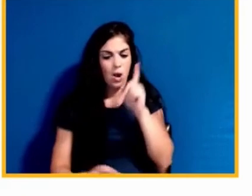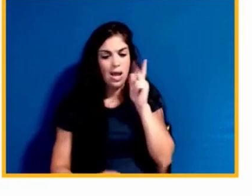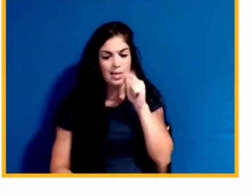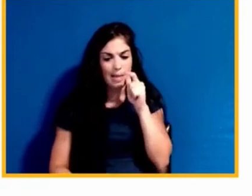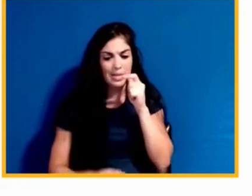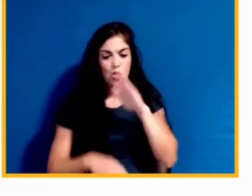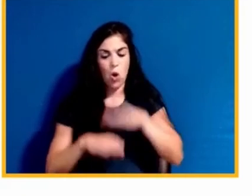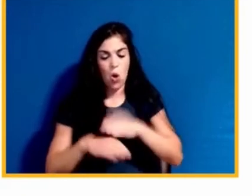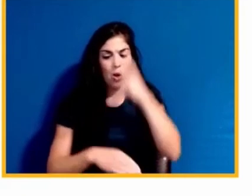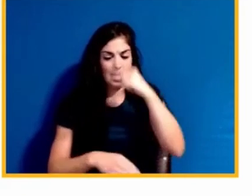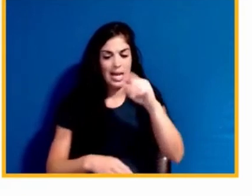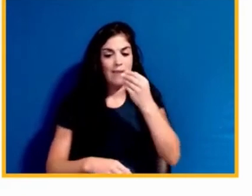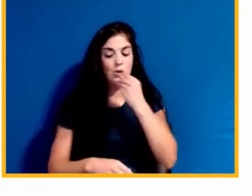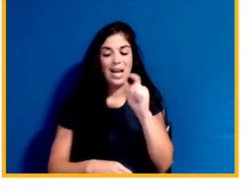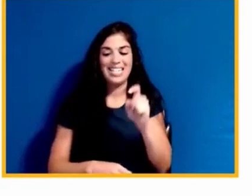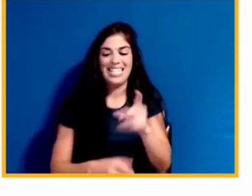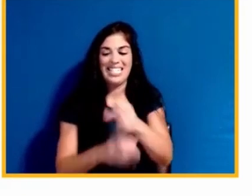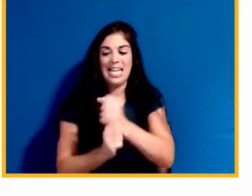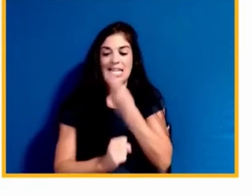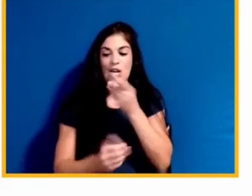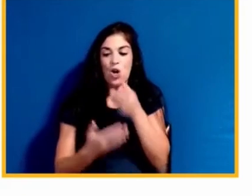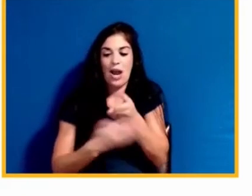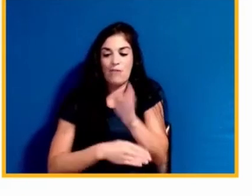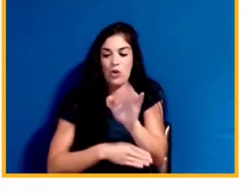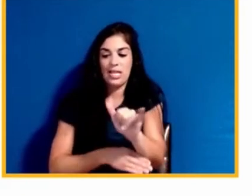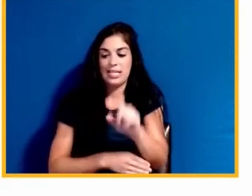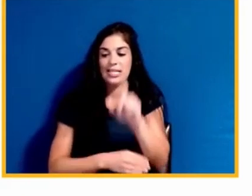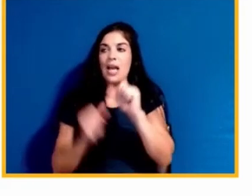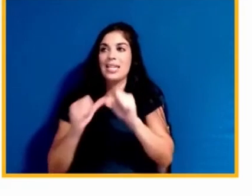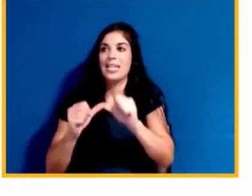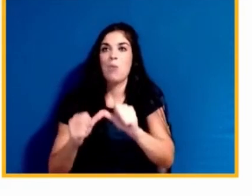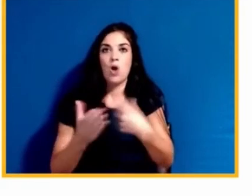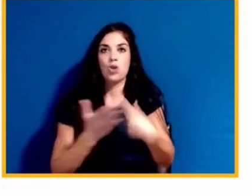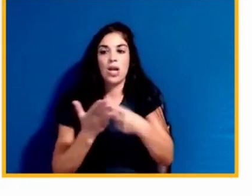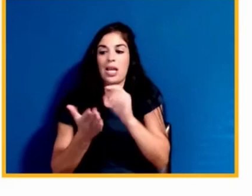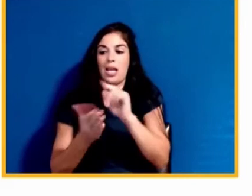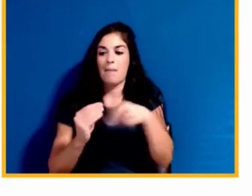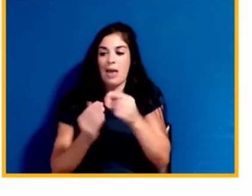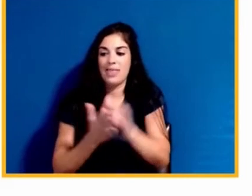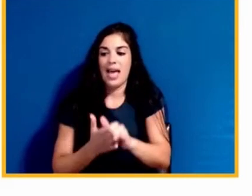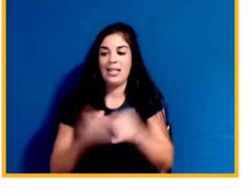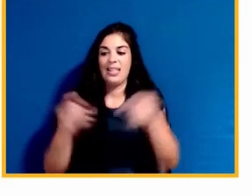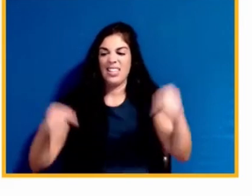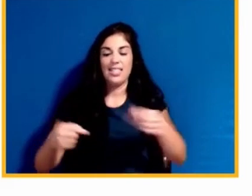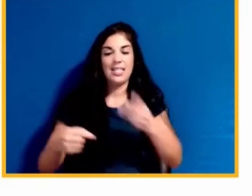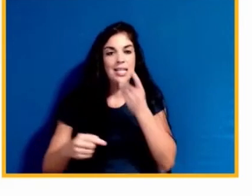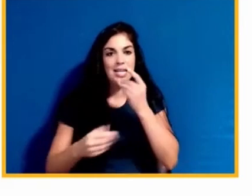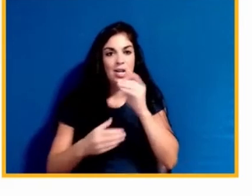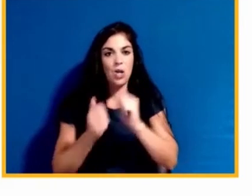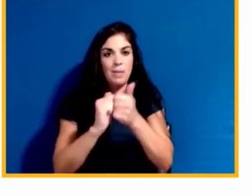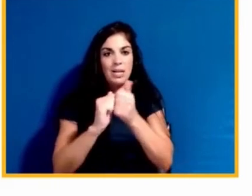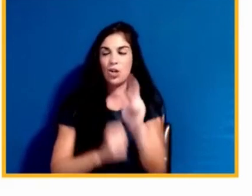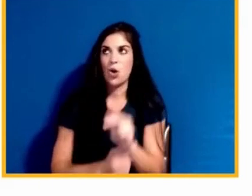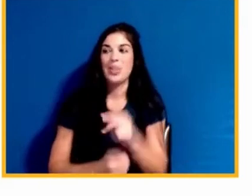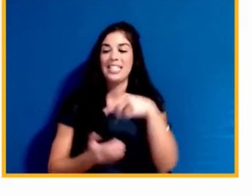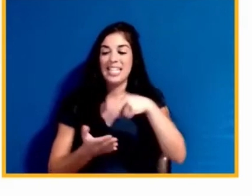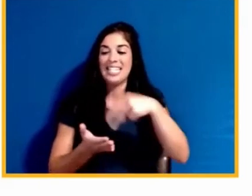I should probably get some dinner after this. I keep on talking about that as if this was a dinner competition. This is the dance competition. Zeke, get your mind back in the game.